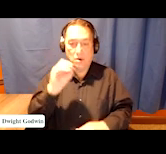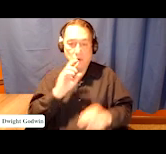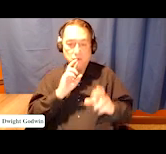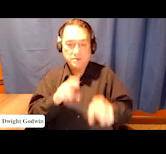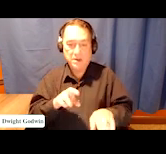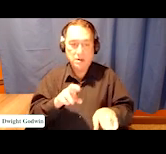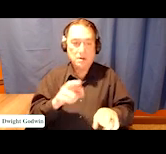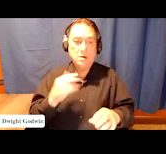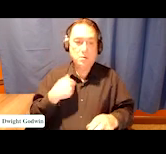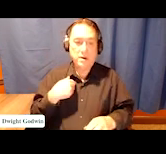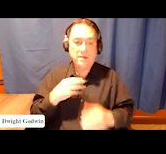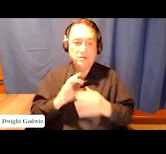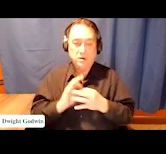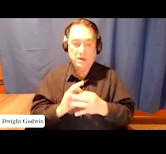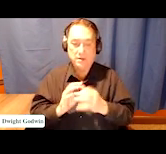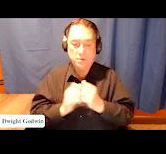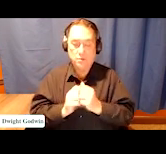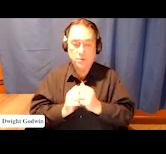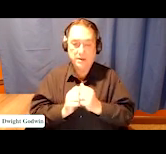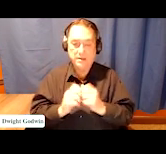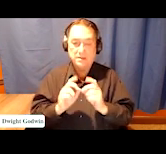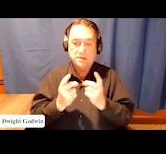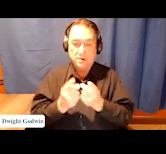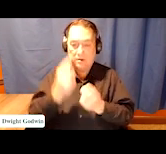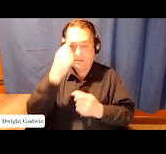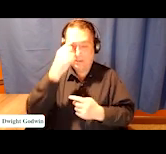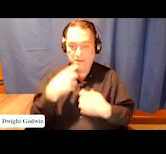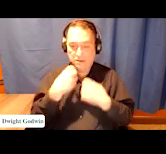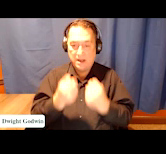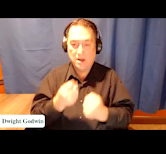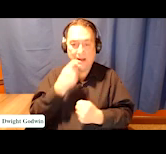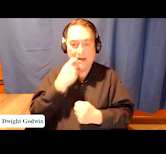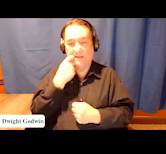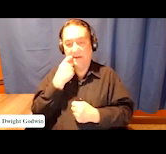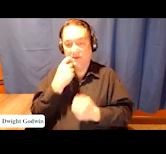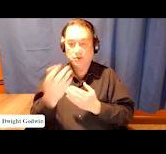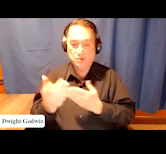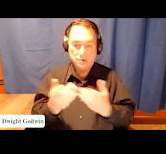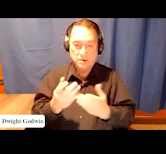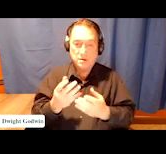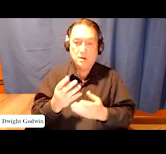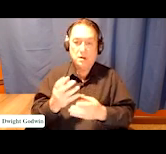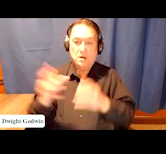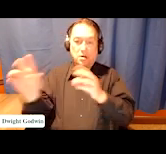We have a relationship with the Department of Mental Health and Addiction Services. Their mobile crisis team has been working with the